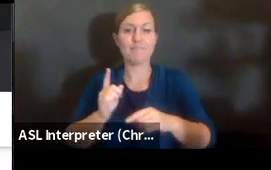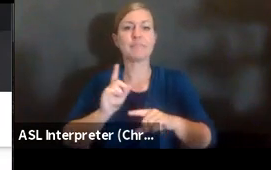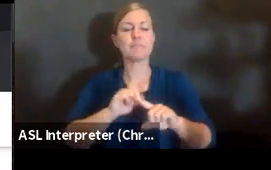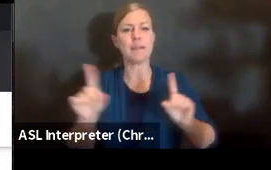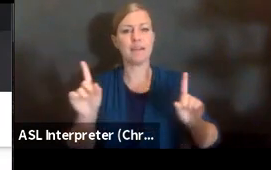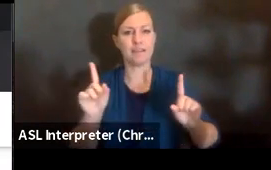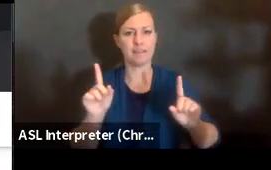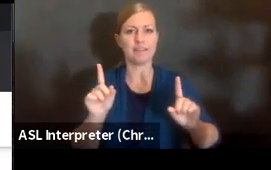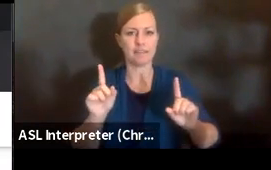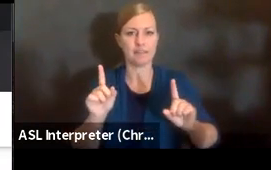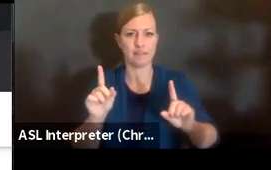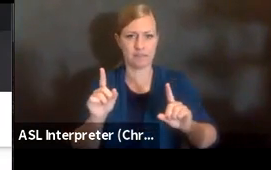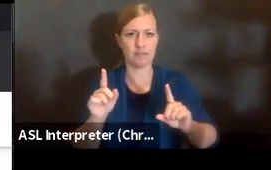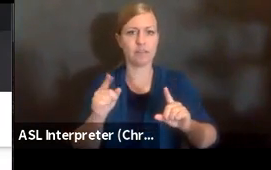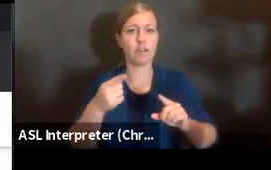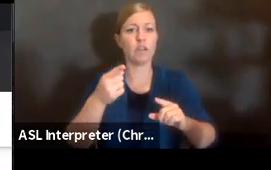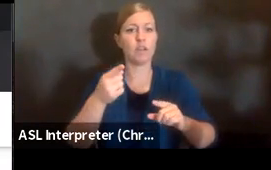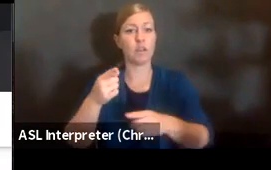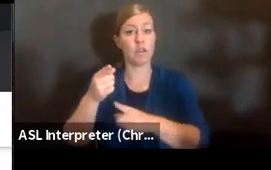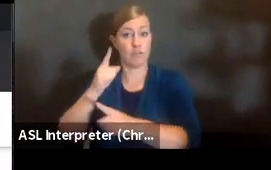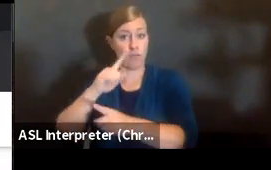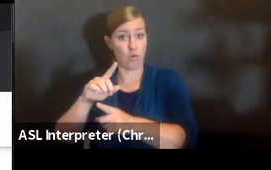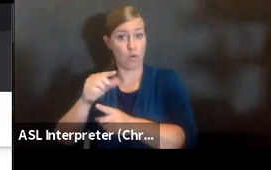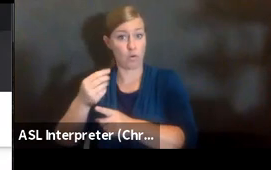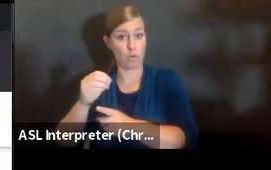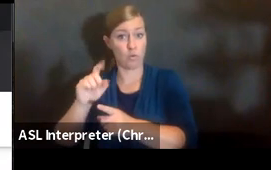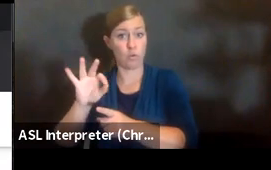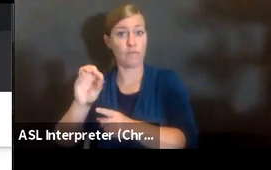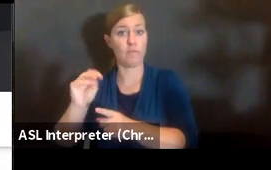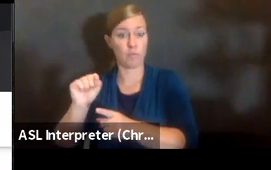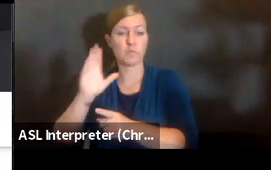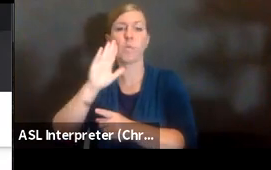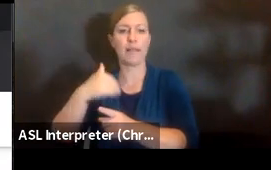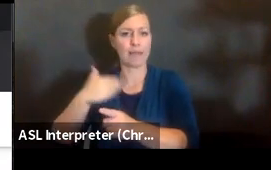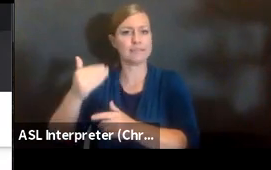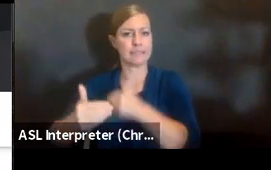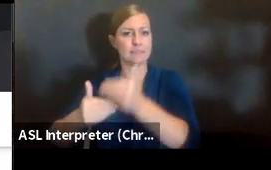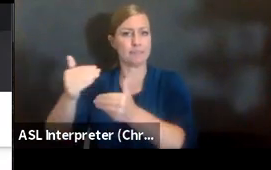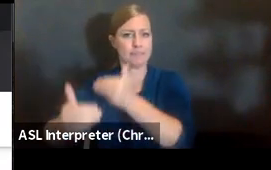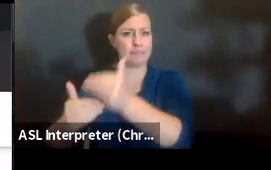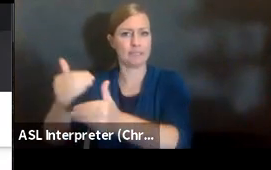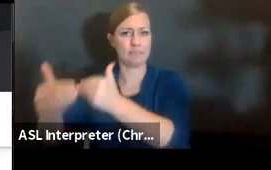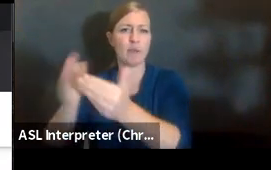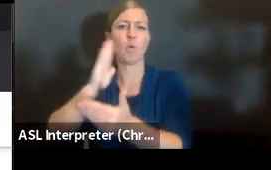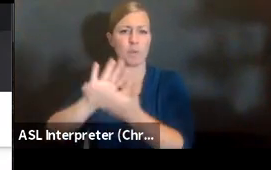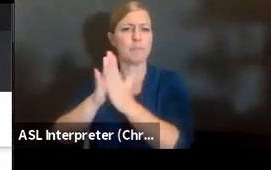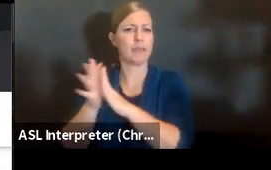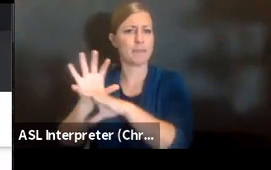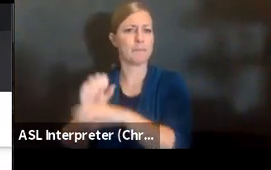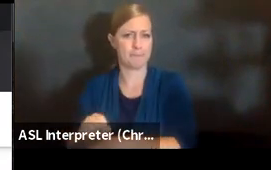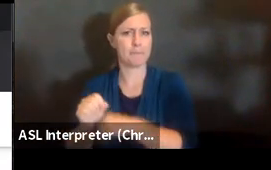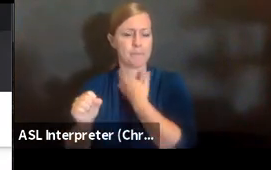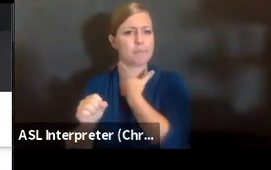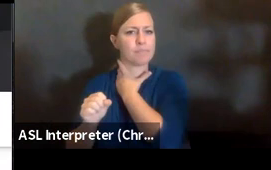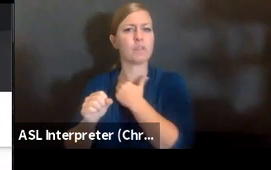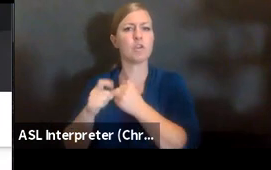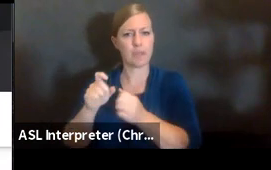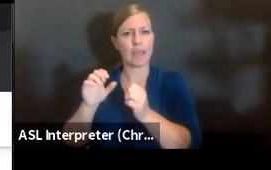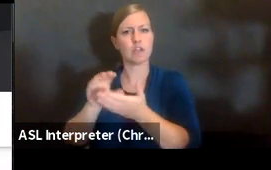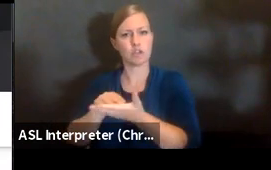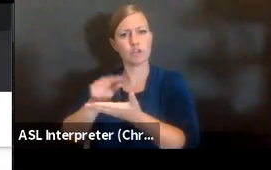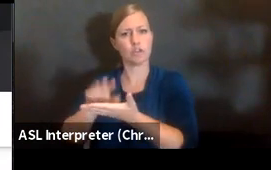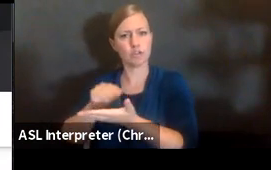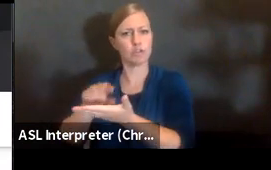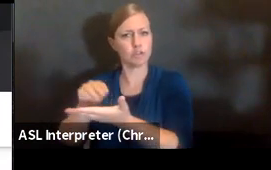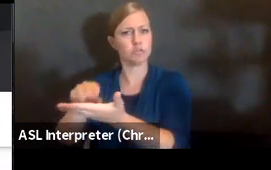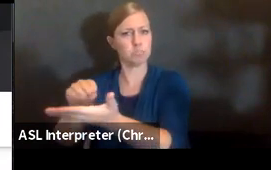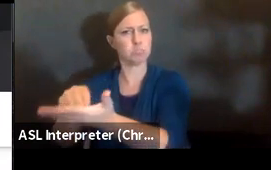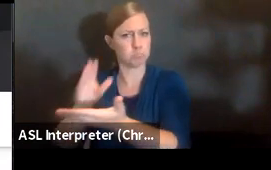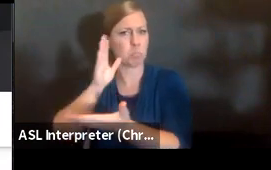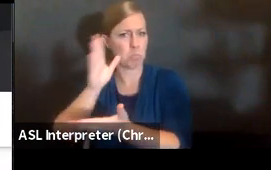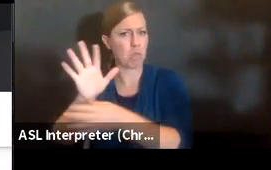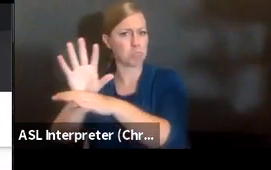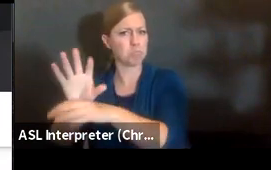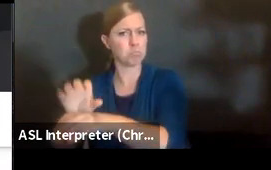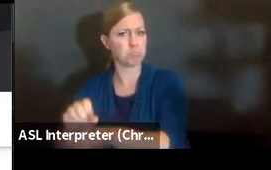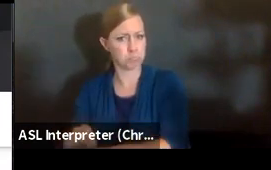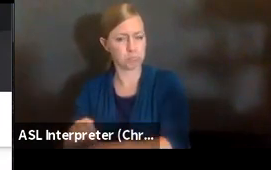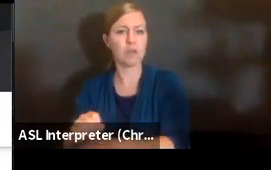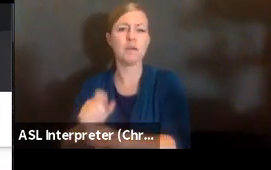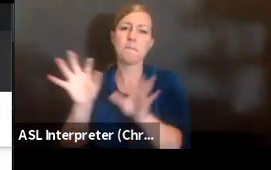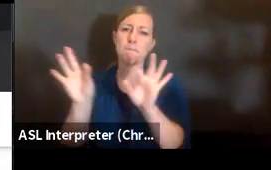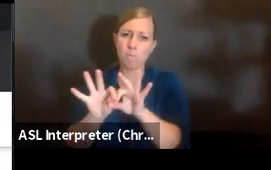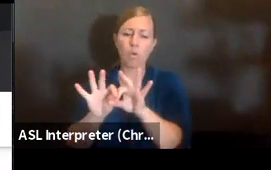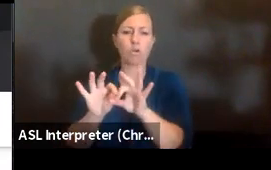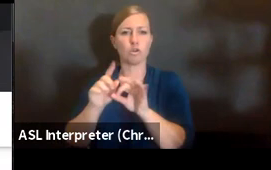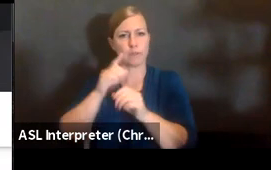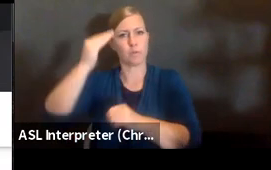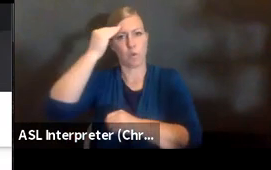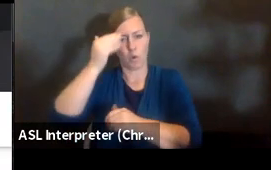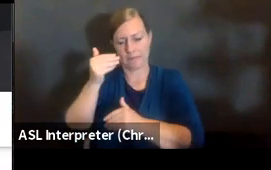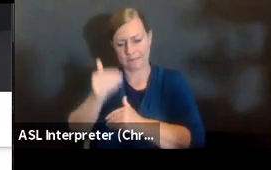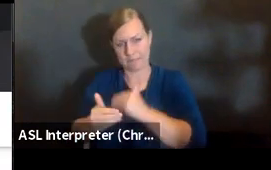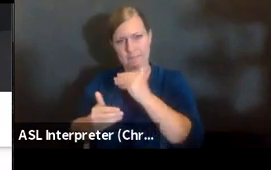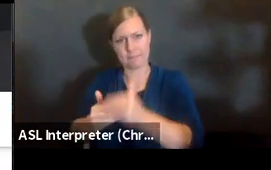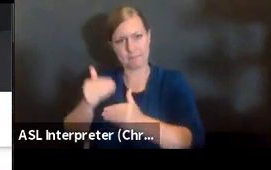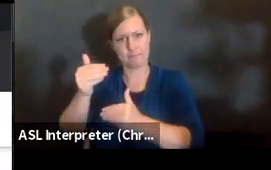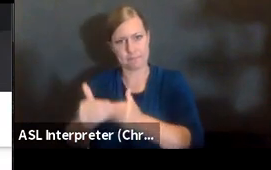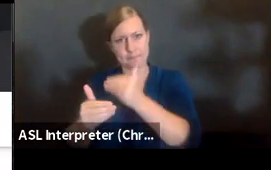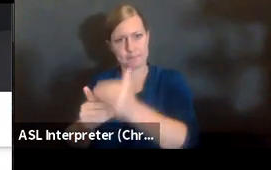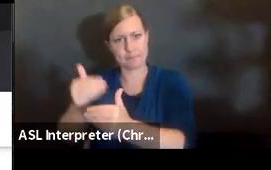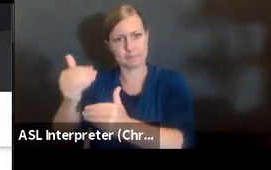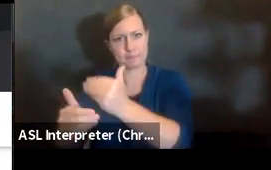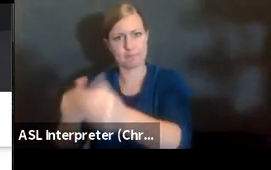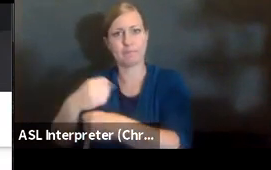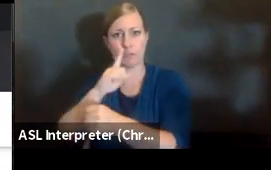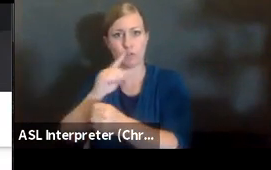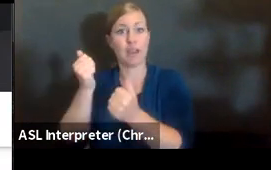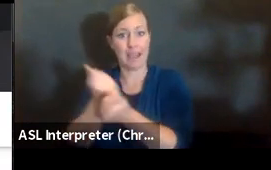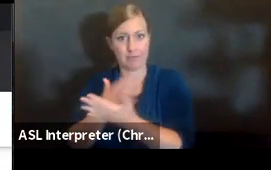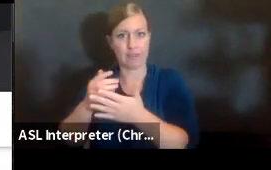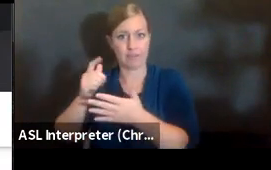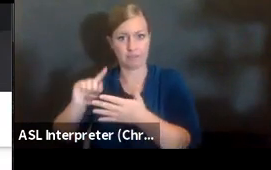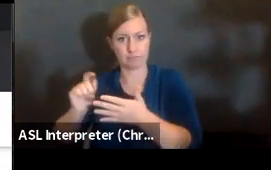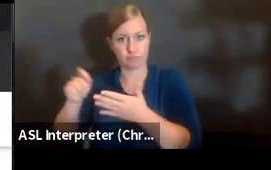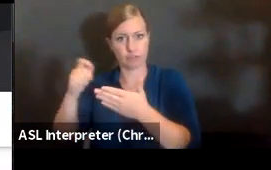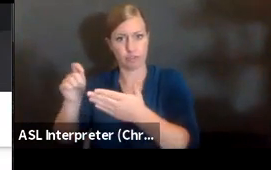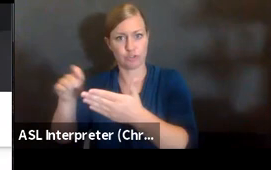Katherine Livick - ESD 112: But there is a workflow that you will need to follow you. You will get into a habit. I will tell you that it is not a sharp learning curve. You can do this, but you're going to need to be very focused on making sure you've done all of the steps. Jeff, did you have anything else to add about Forms.